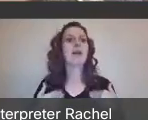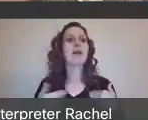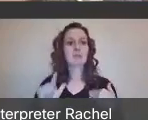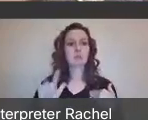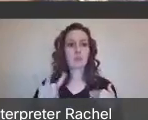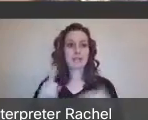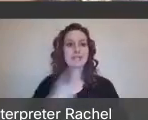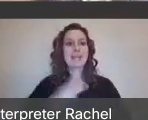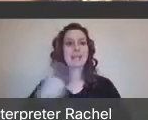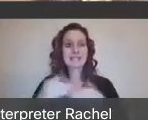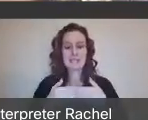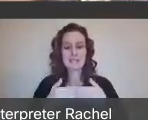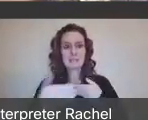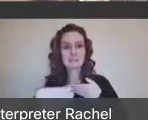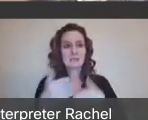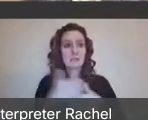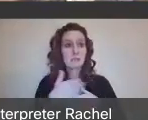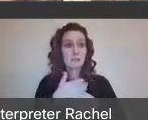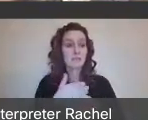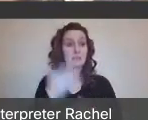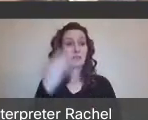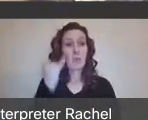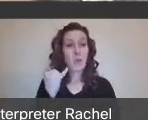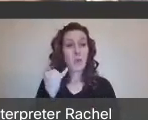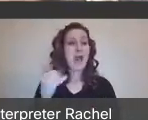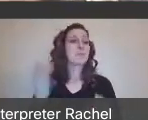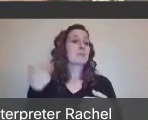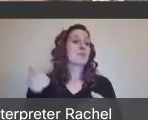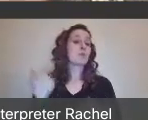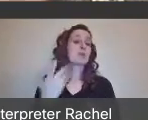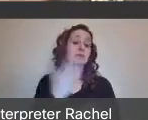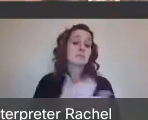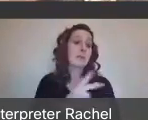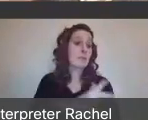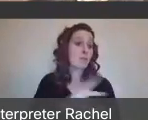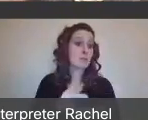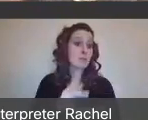some individuals needing to come back in three weeks and some others needing to come back in